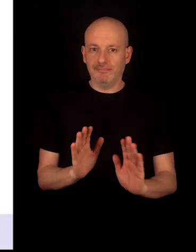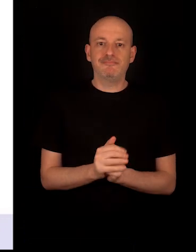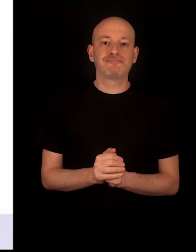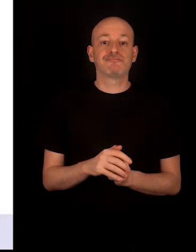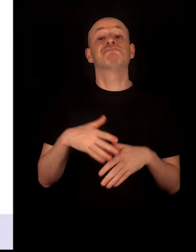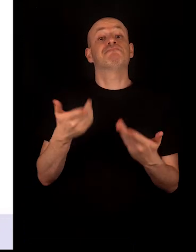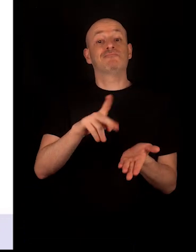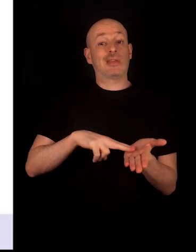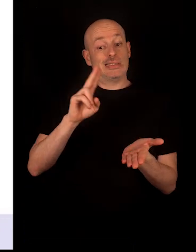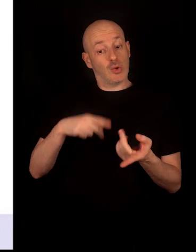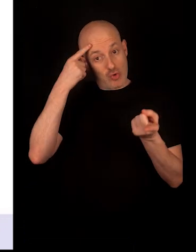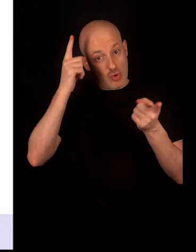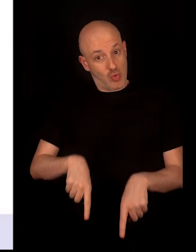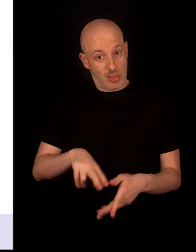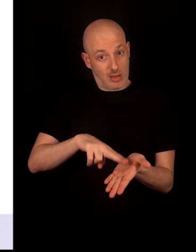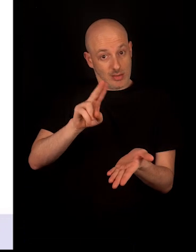Then, the signature of the grant agreement.